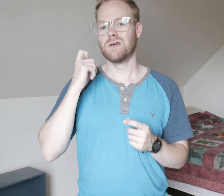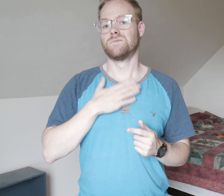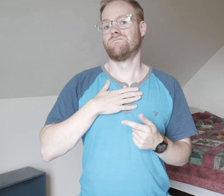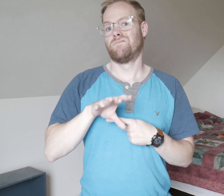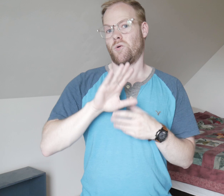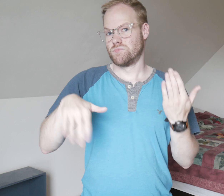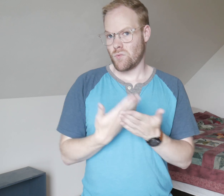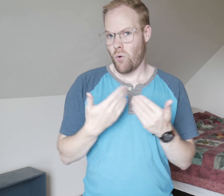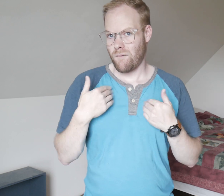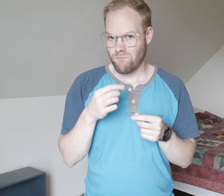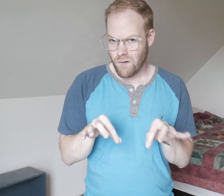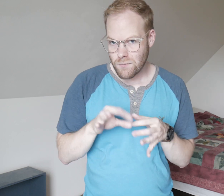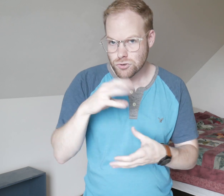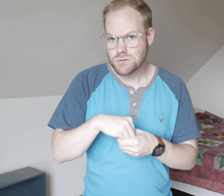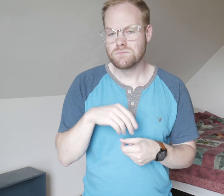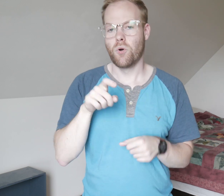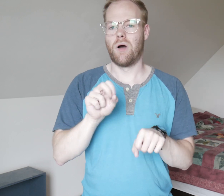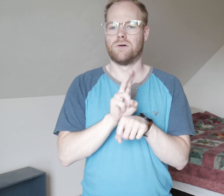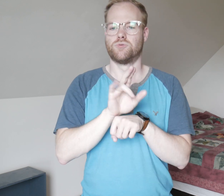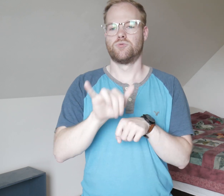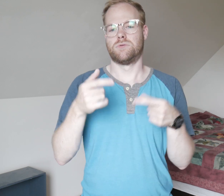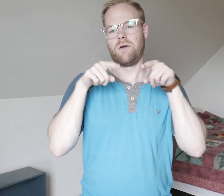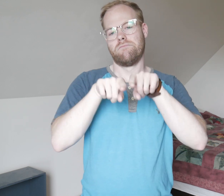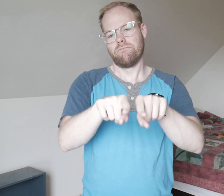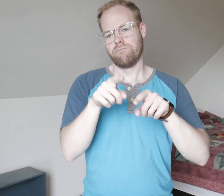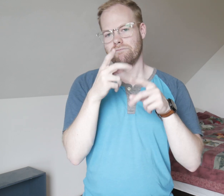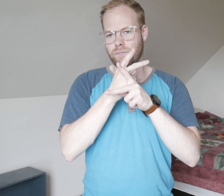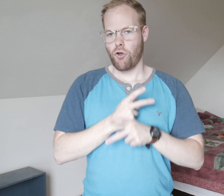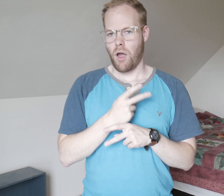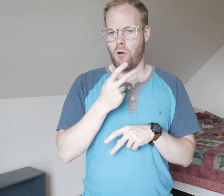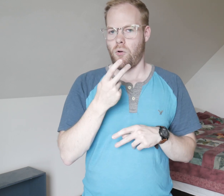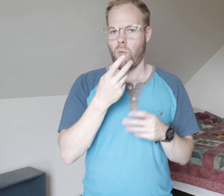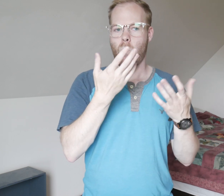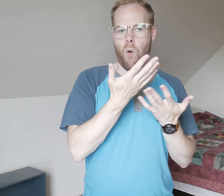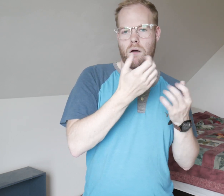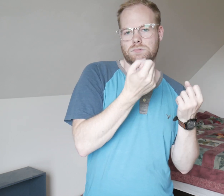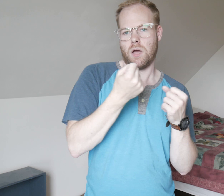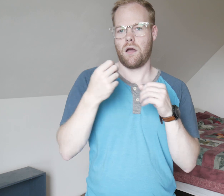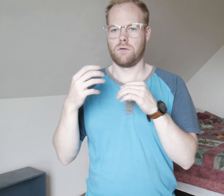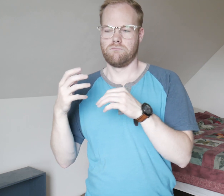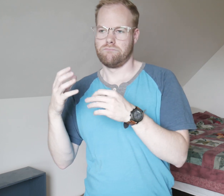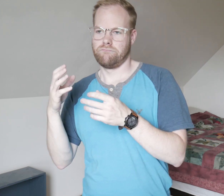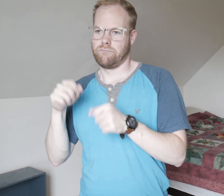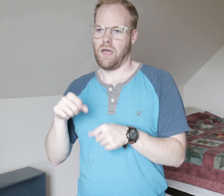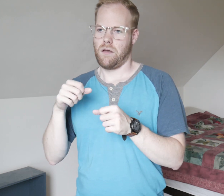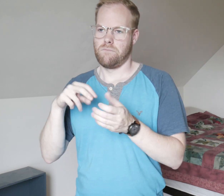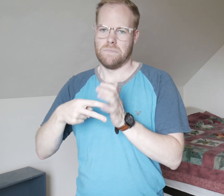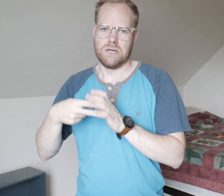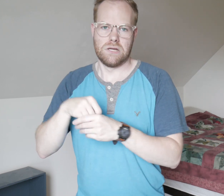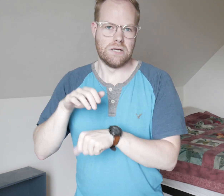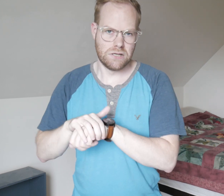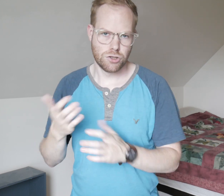This is because all of my videos have captions included, so they can use that in parallel to figure out what a sign can mean in English.